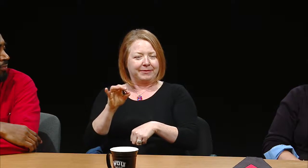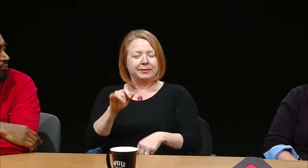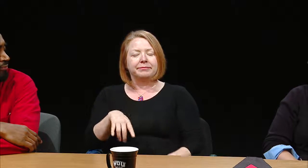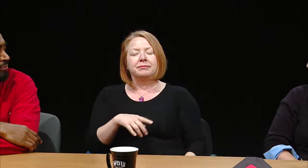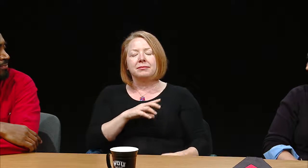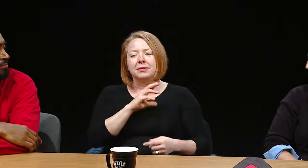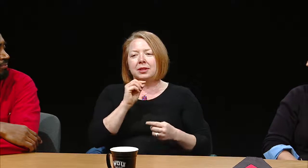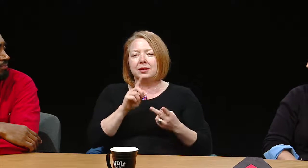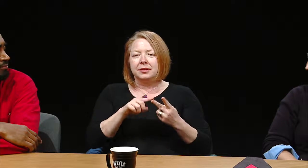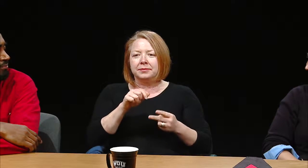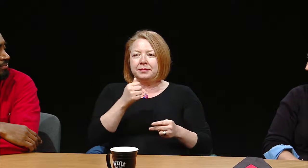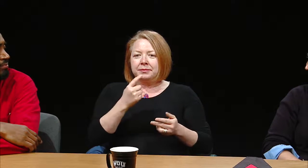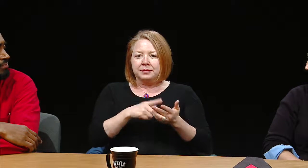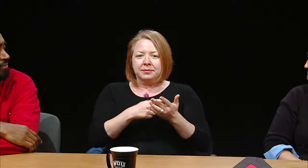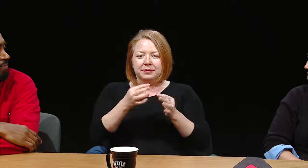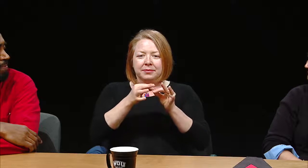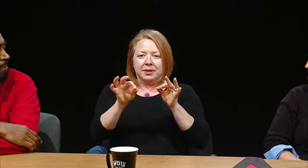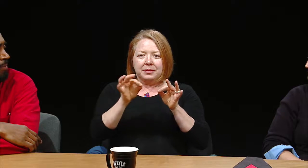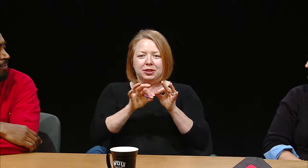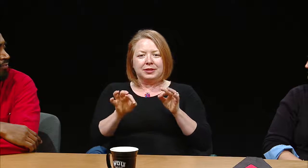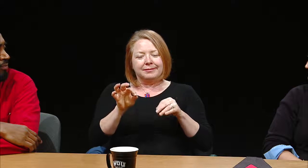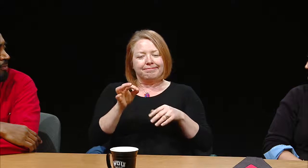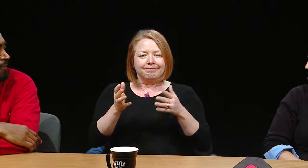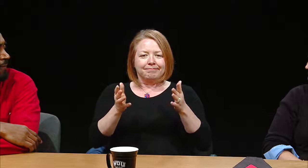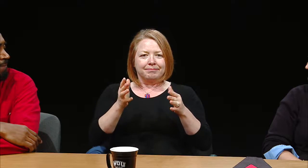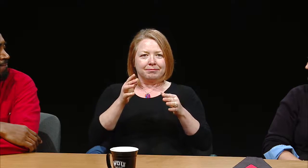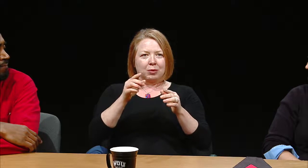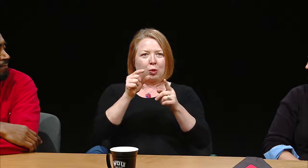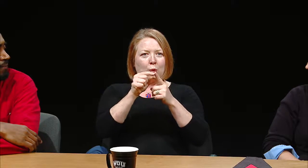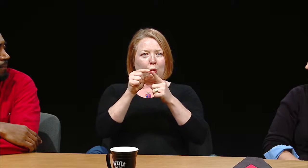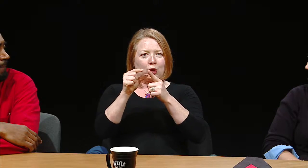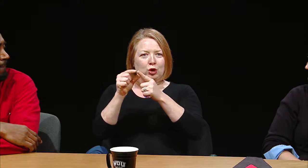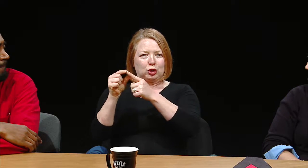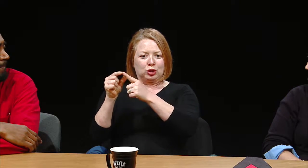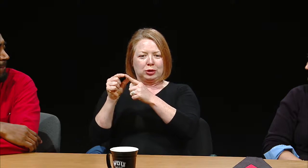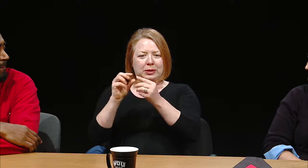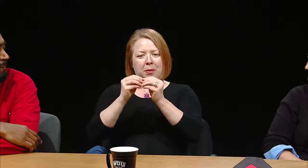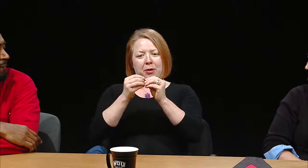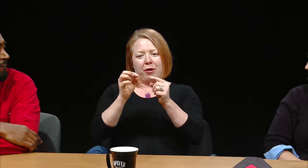to enjoy the same thing that you've gotten to. And it's on the flip side of that too.